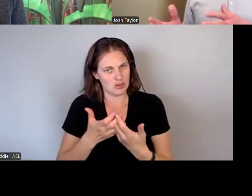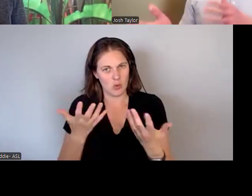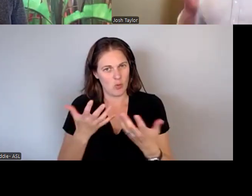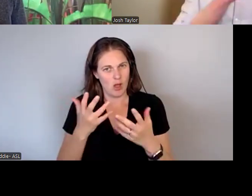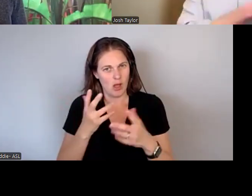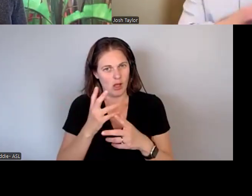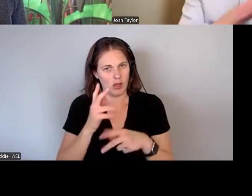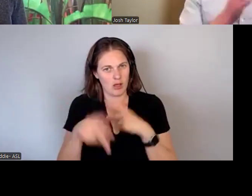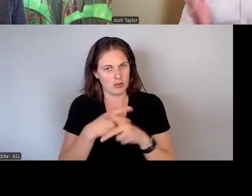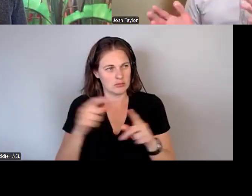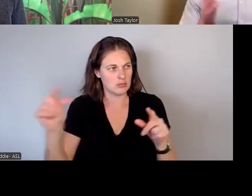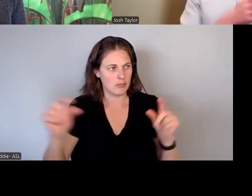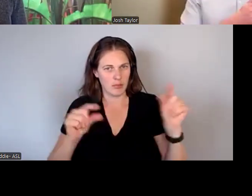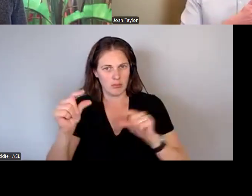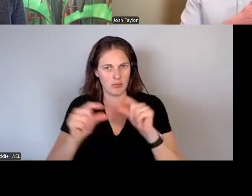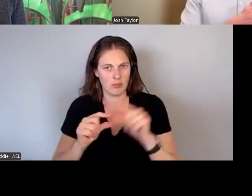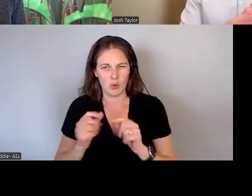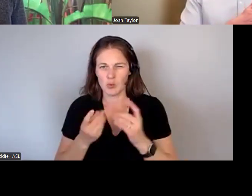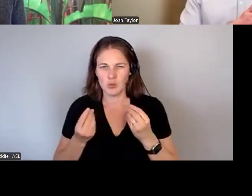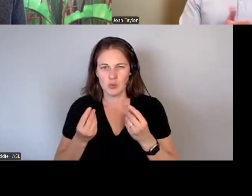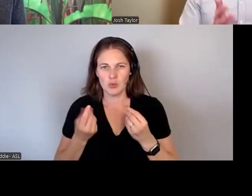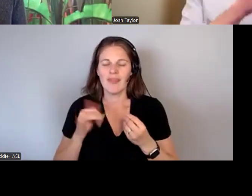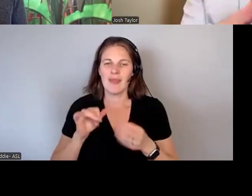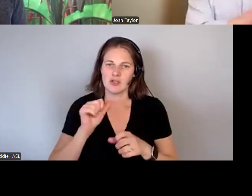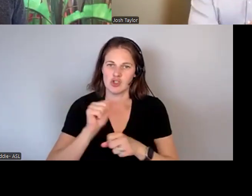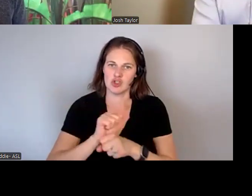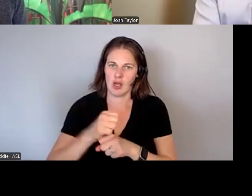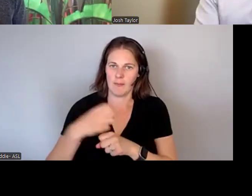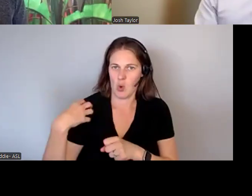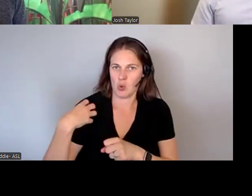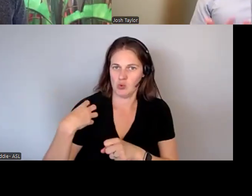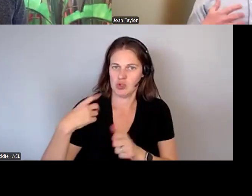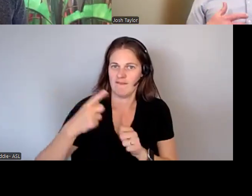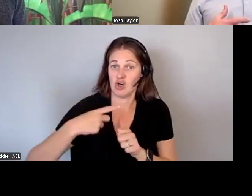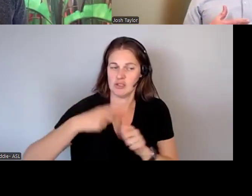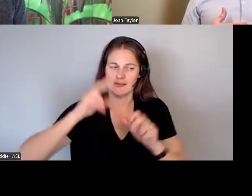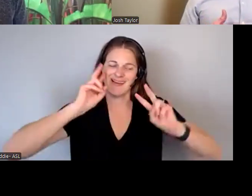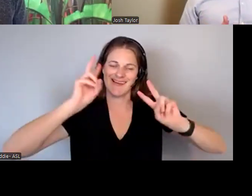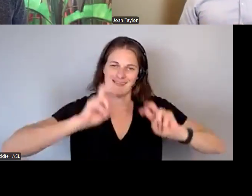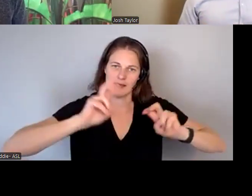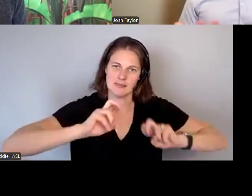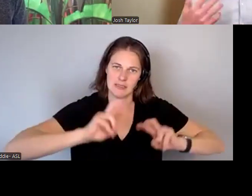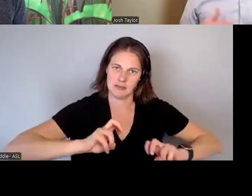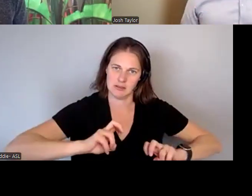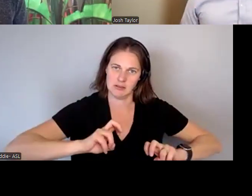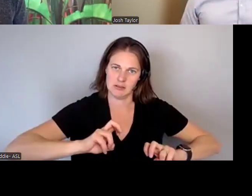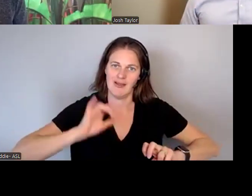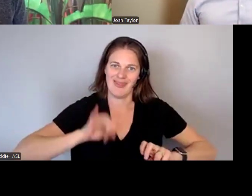And that takes a lot of backend work from job coaches to do the assessment part of it, which looks a lot of times what we call situational assessments,